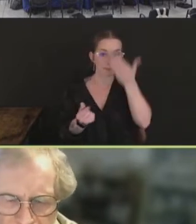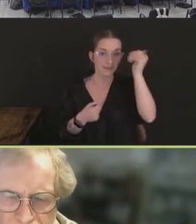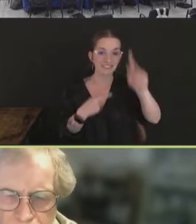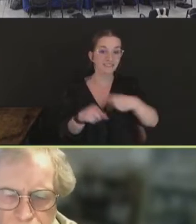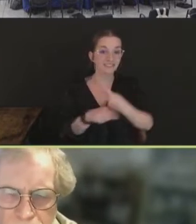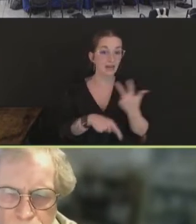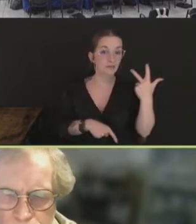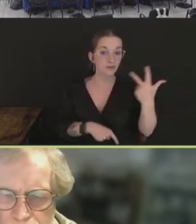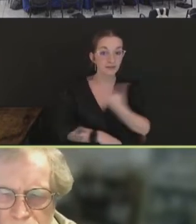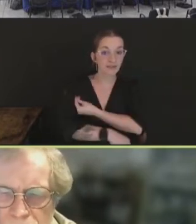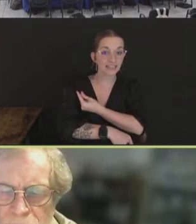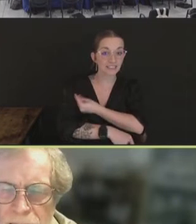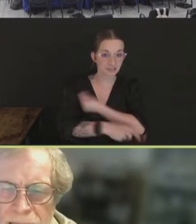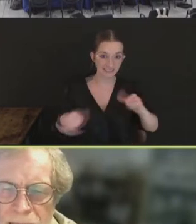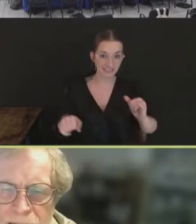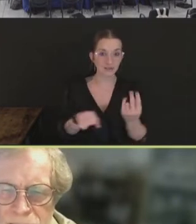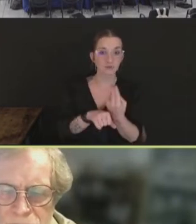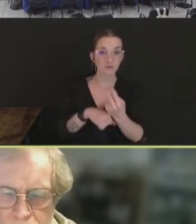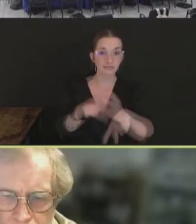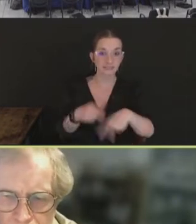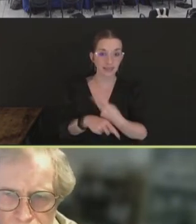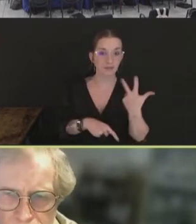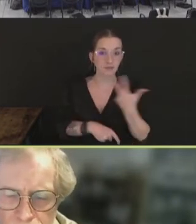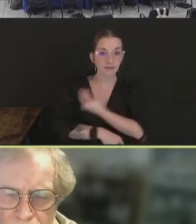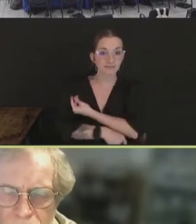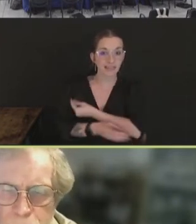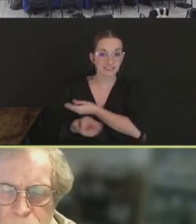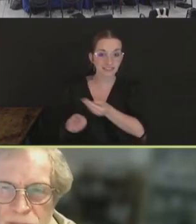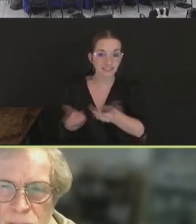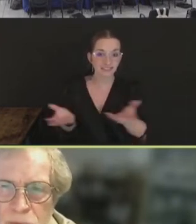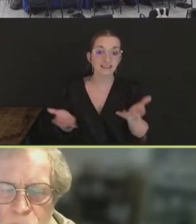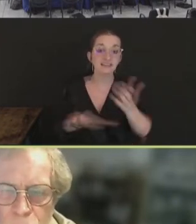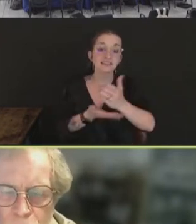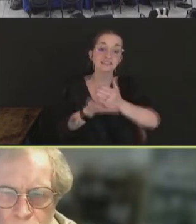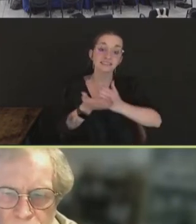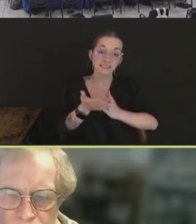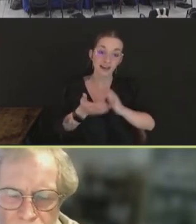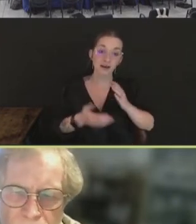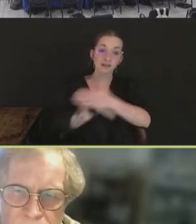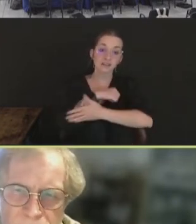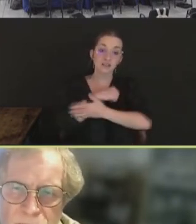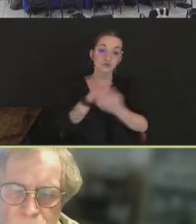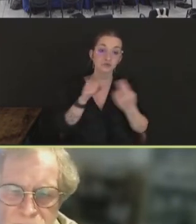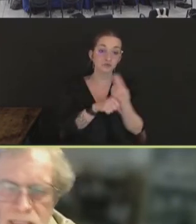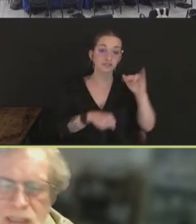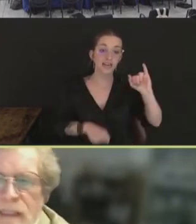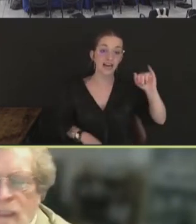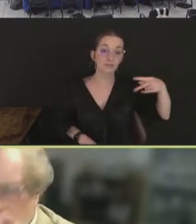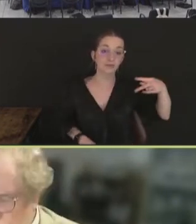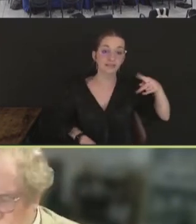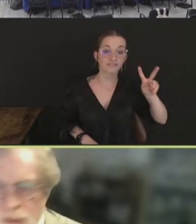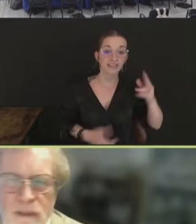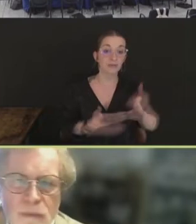still being used, and some counties using IPV before OPV, that drastically reduces the